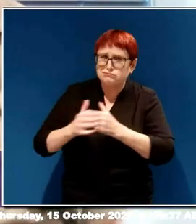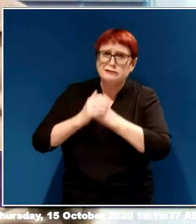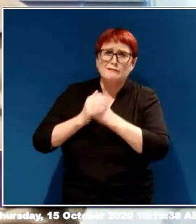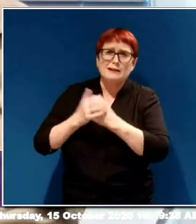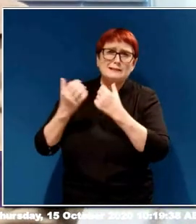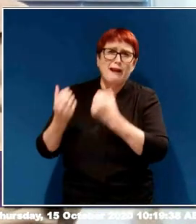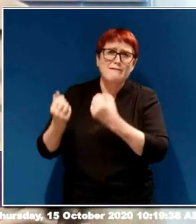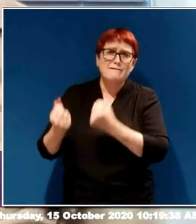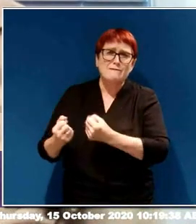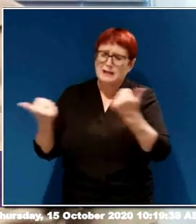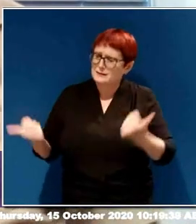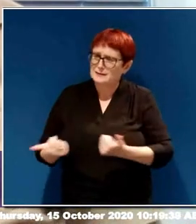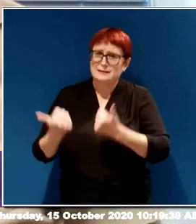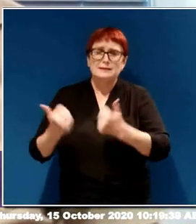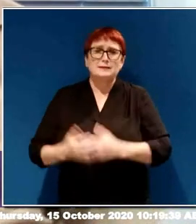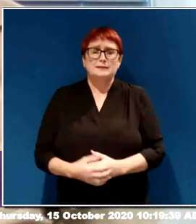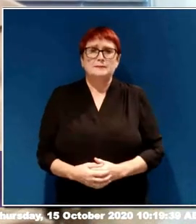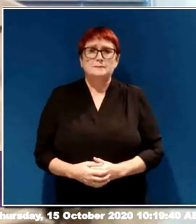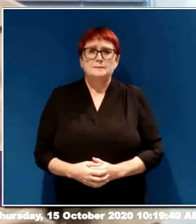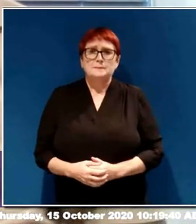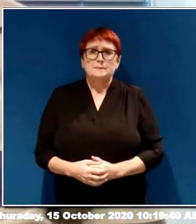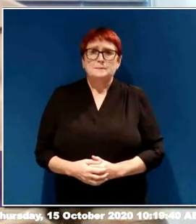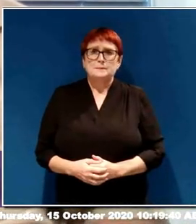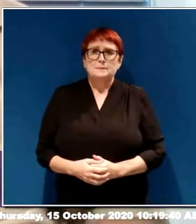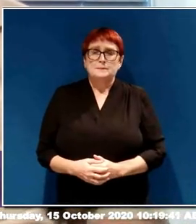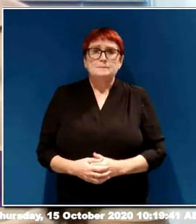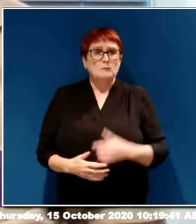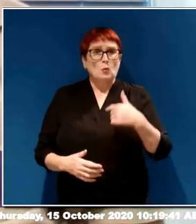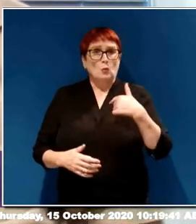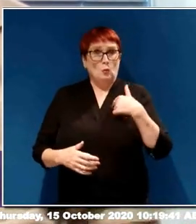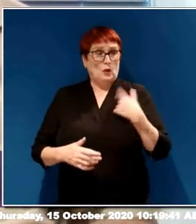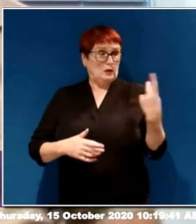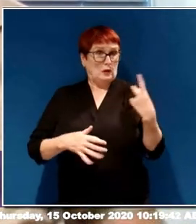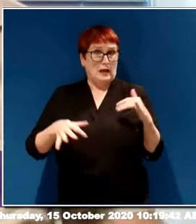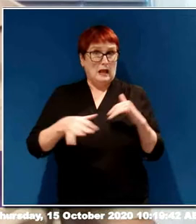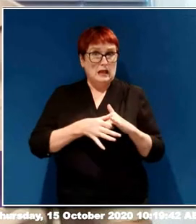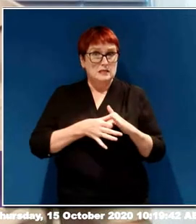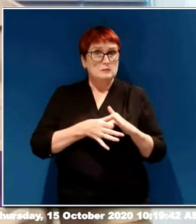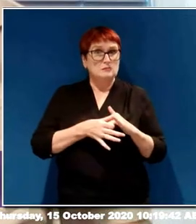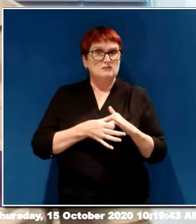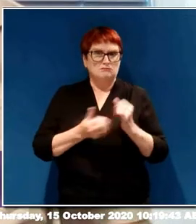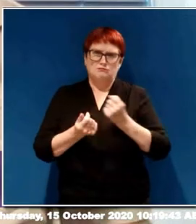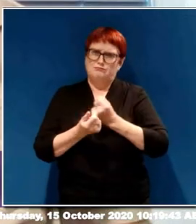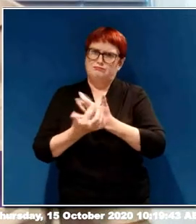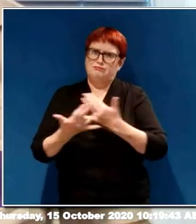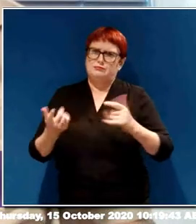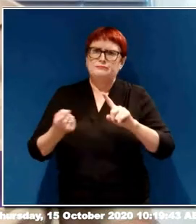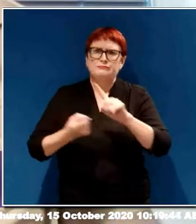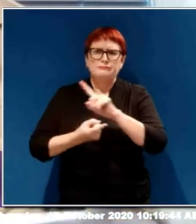We had quite a few meetings that year regarding Jack's bad behaviour again.